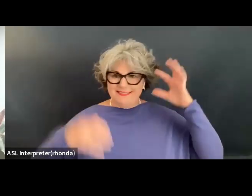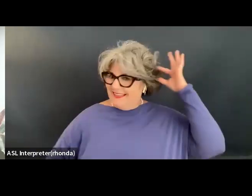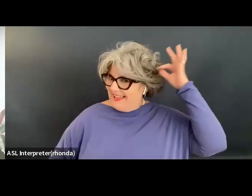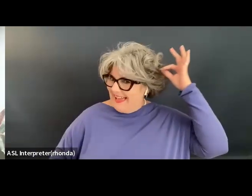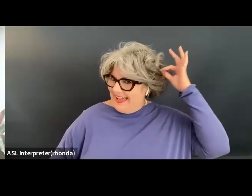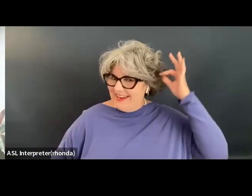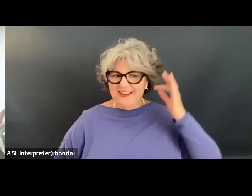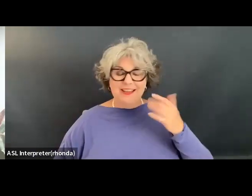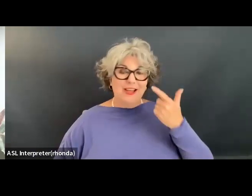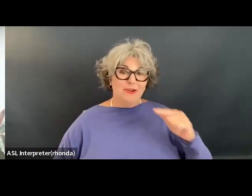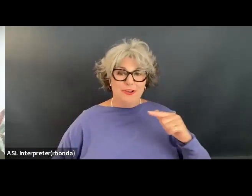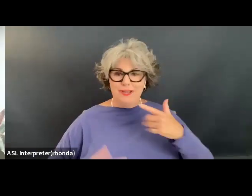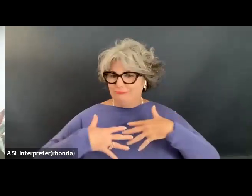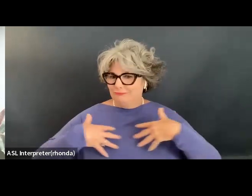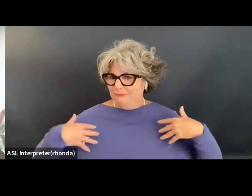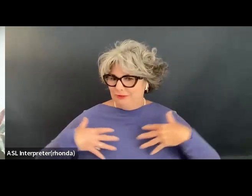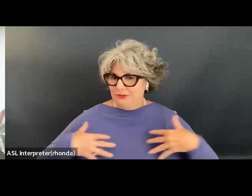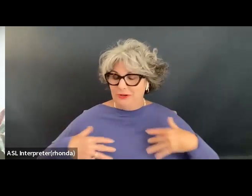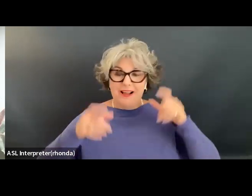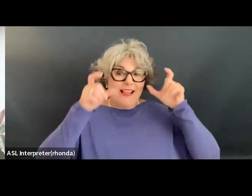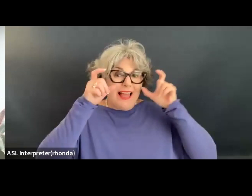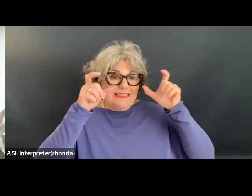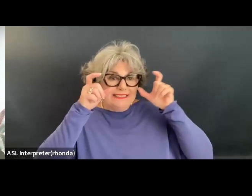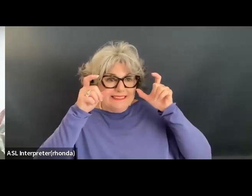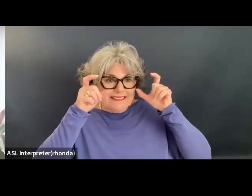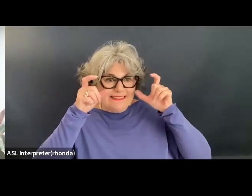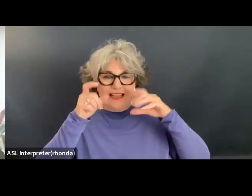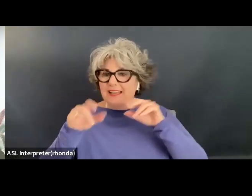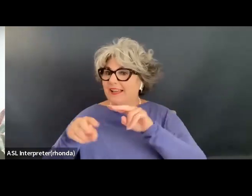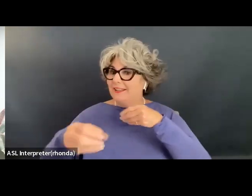wearing a green sweatshirt, glasses, in a office space.